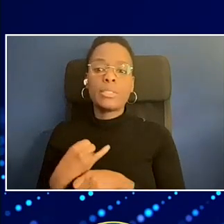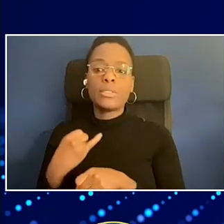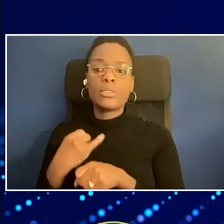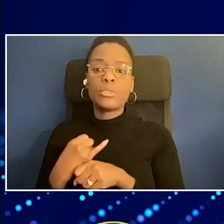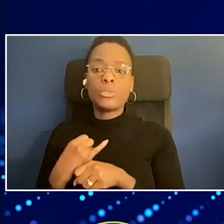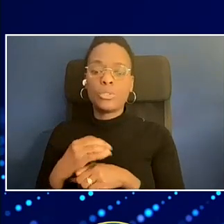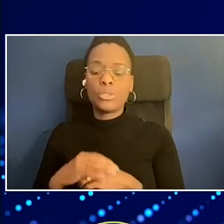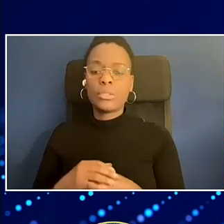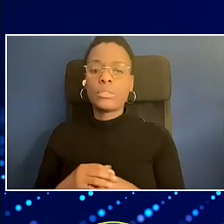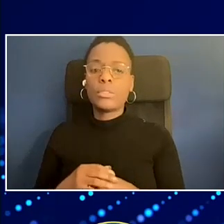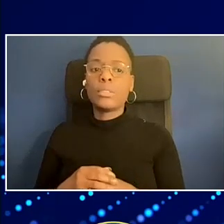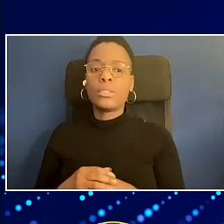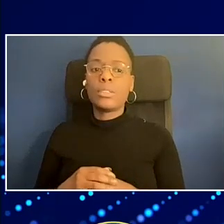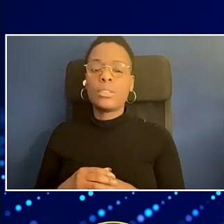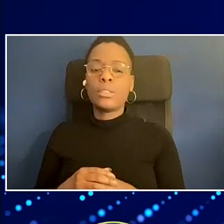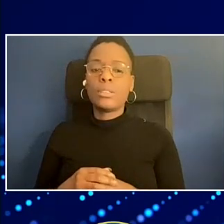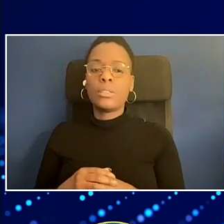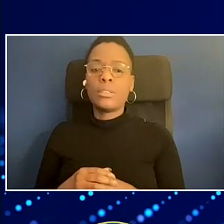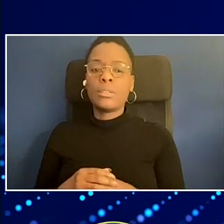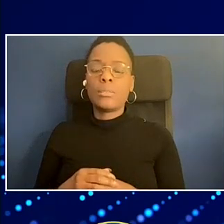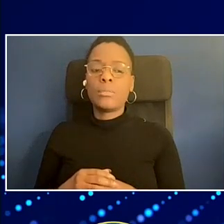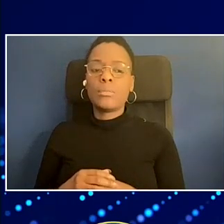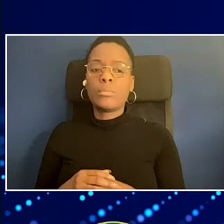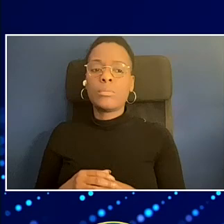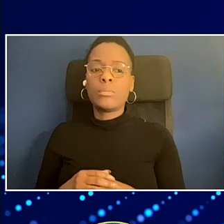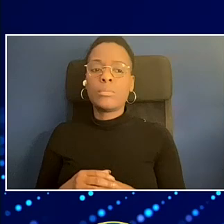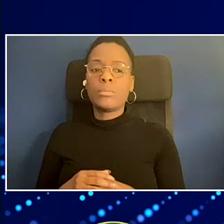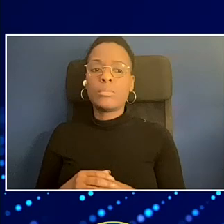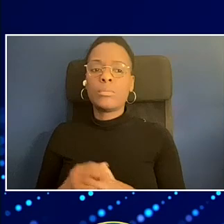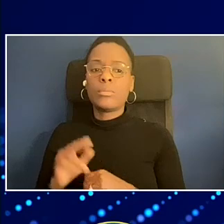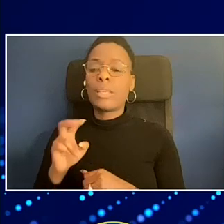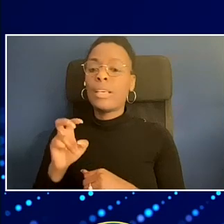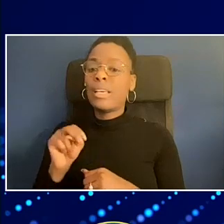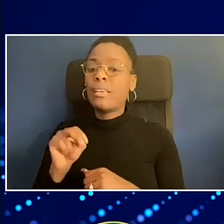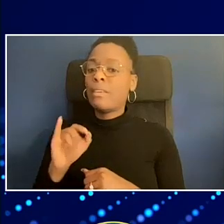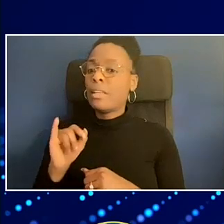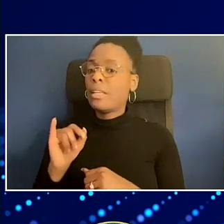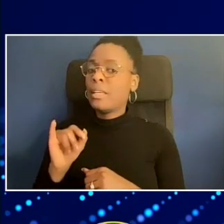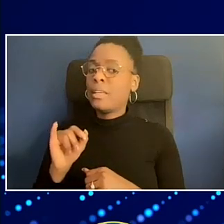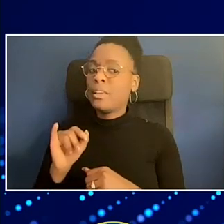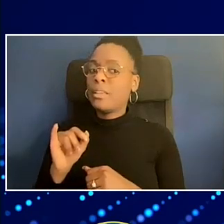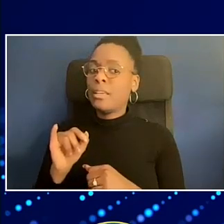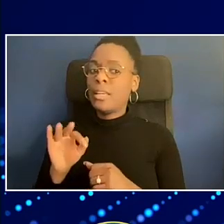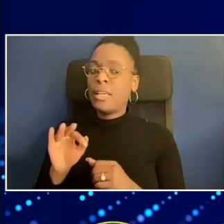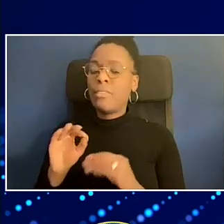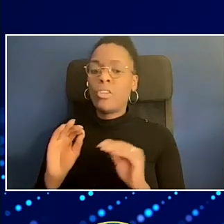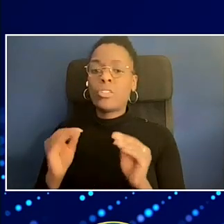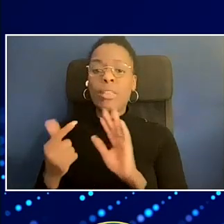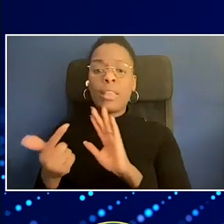And I think that, you know, even if it is not- and currently there's nothing that prohibits it, so I wouldn't I wouldn't say